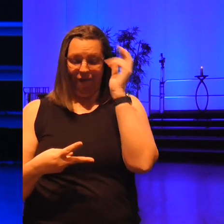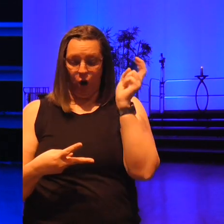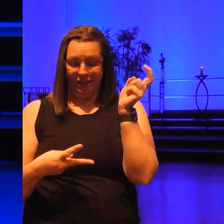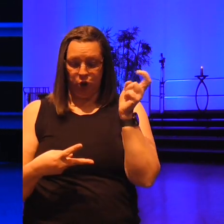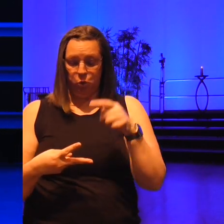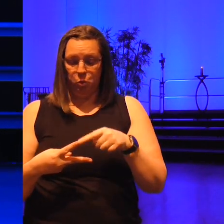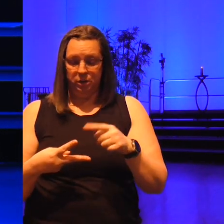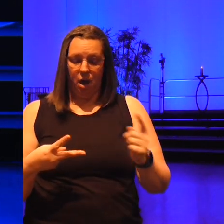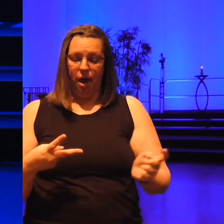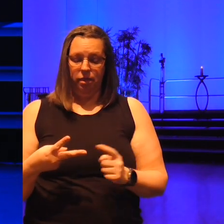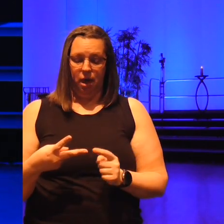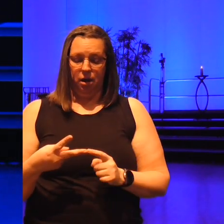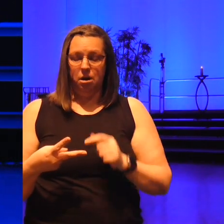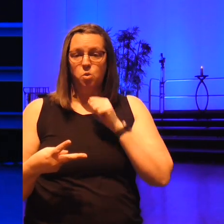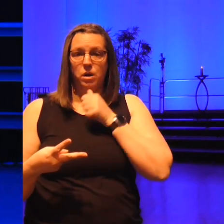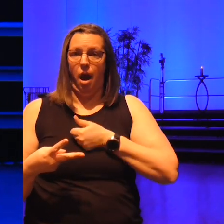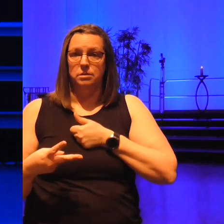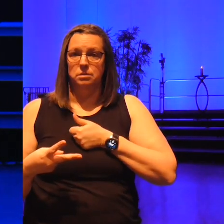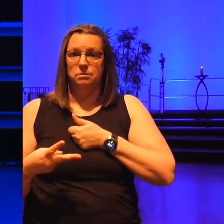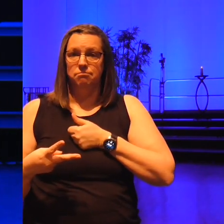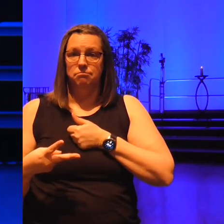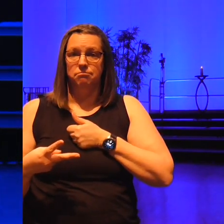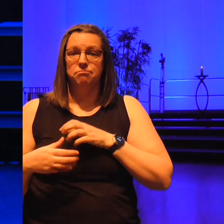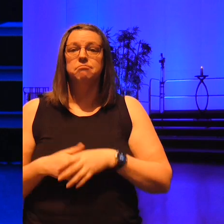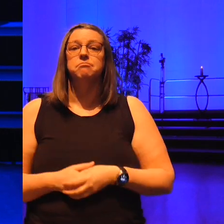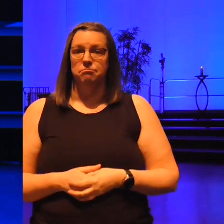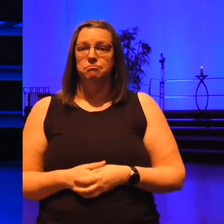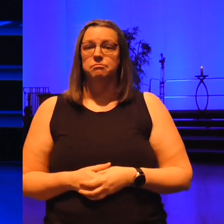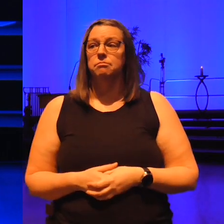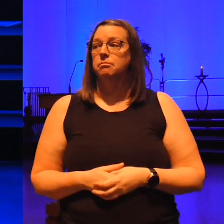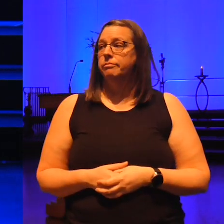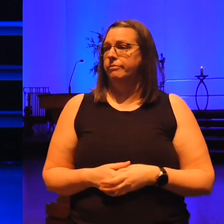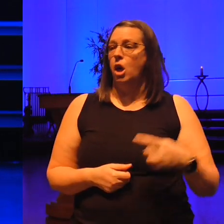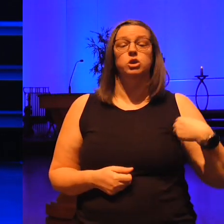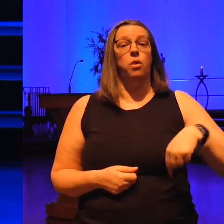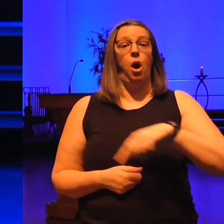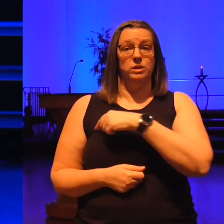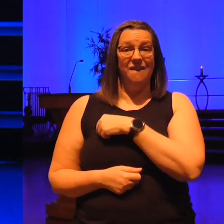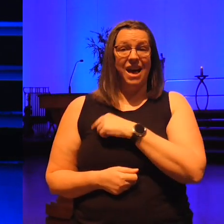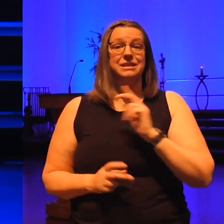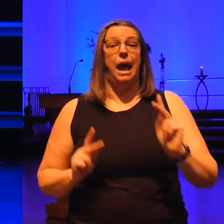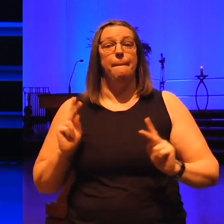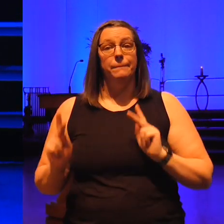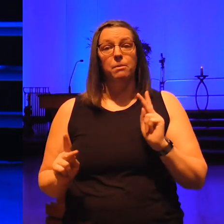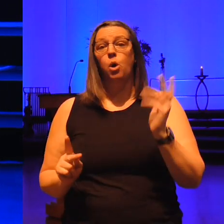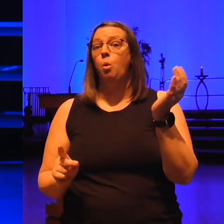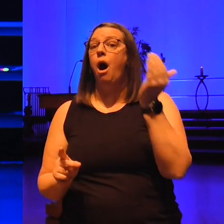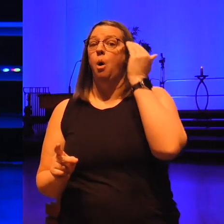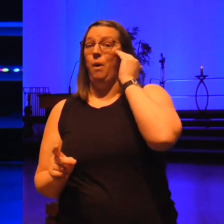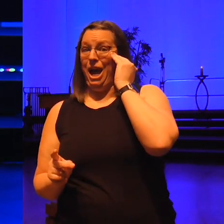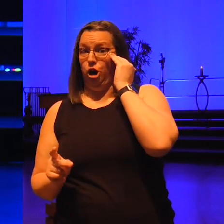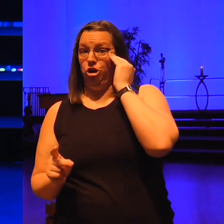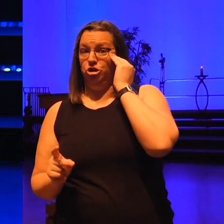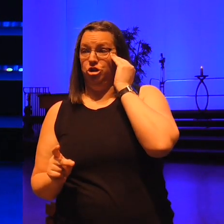of us who are not those of us and those people who are aware of their issues those are the healthy